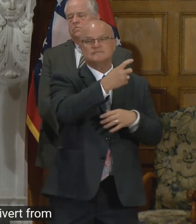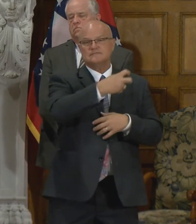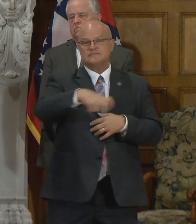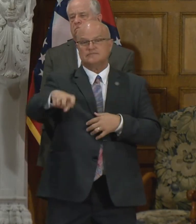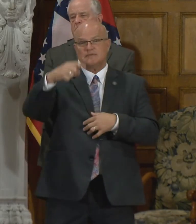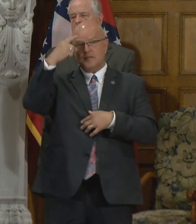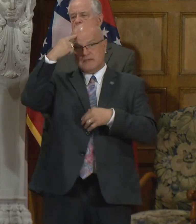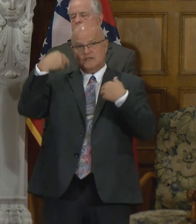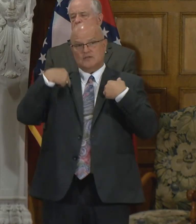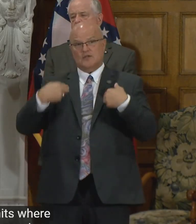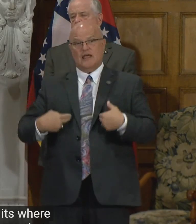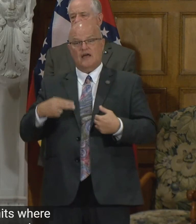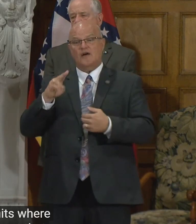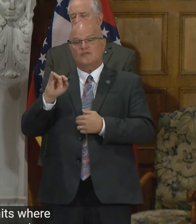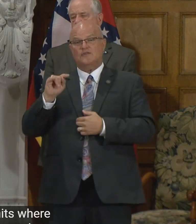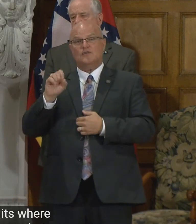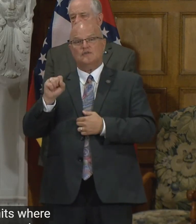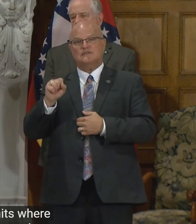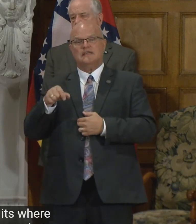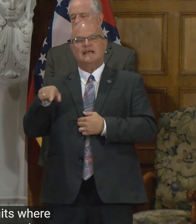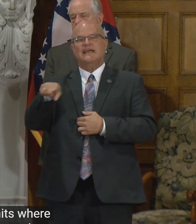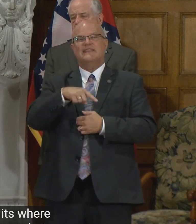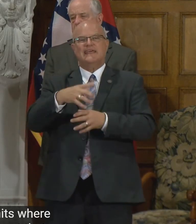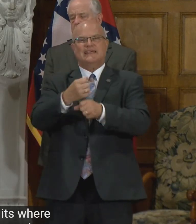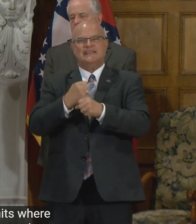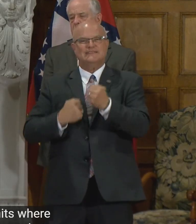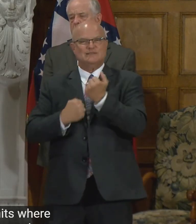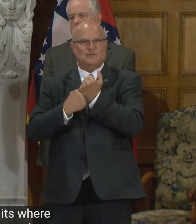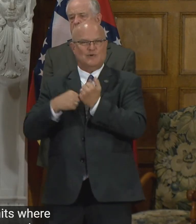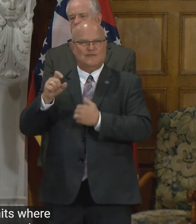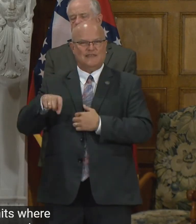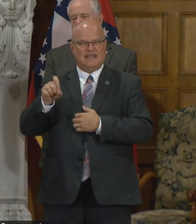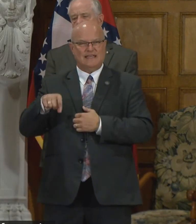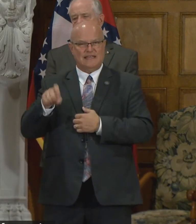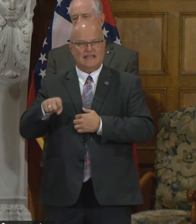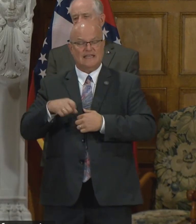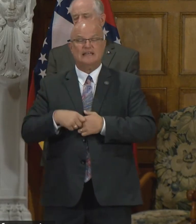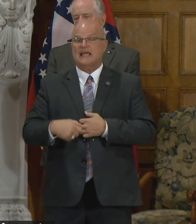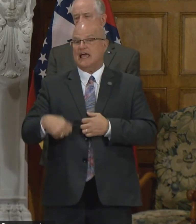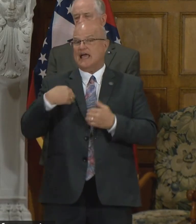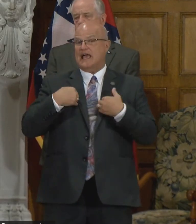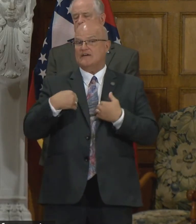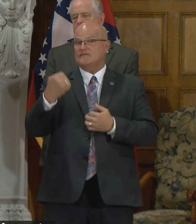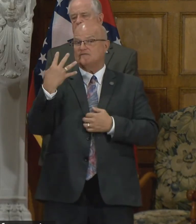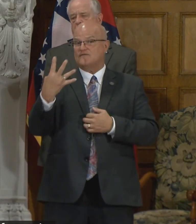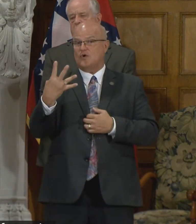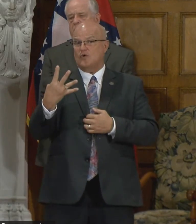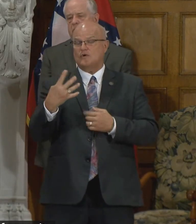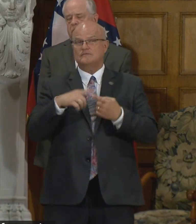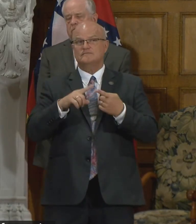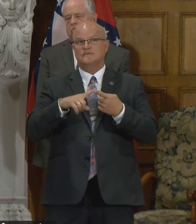they can get the support that they need. We have 4 units, one in Fort Smith,